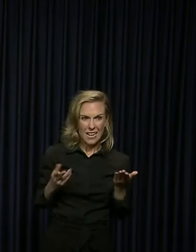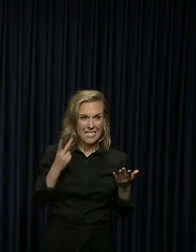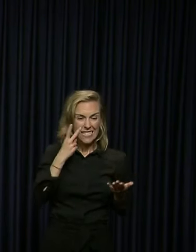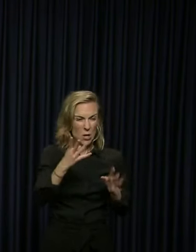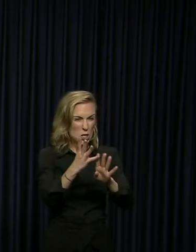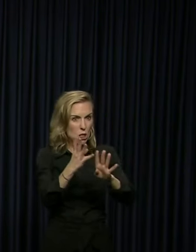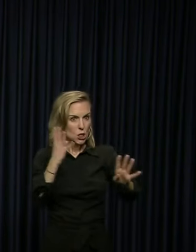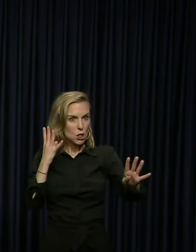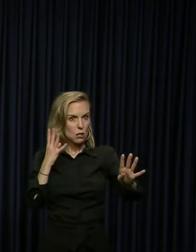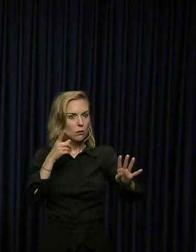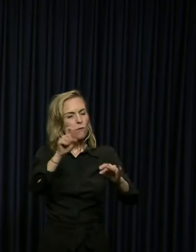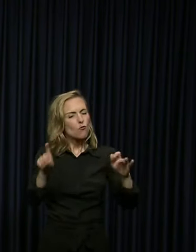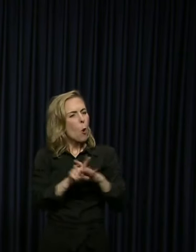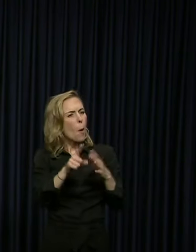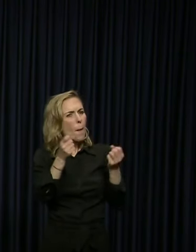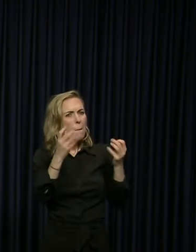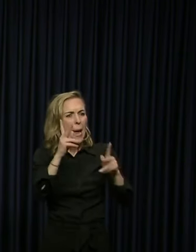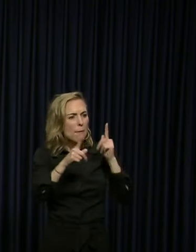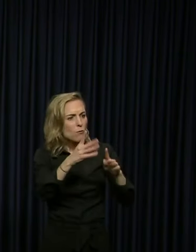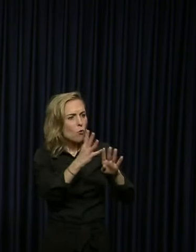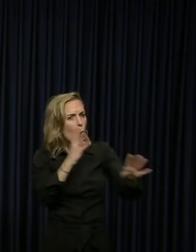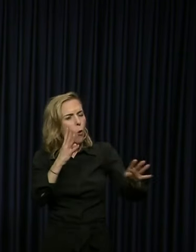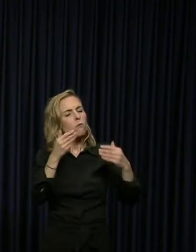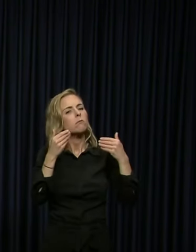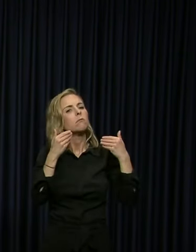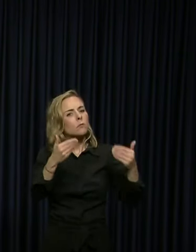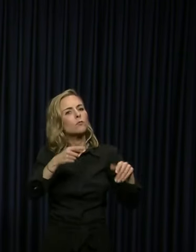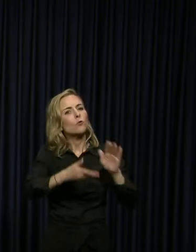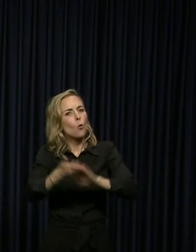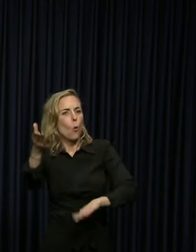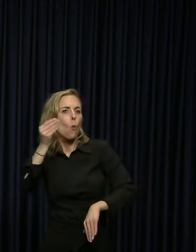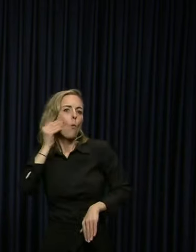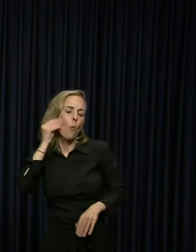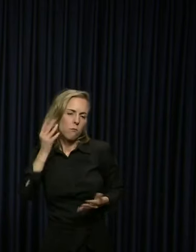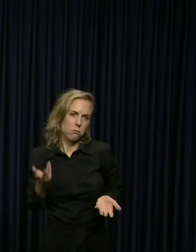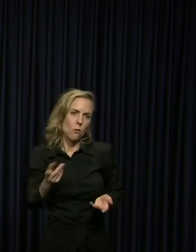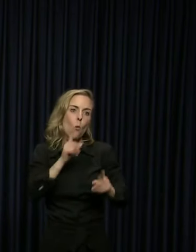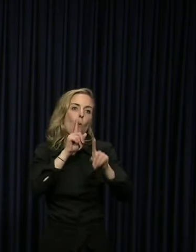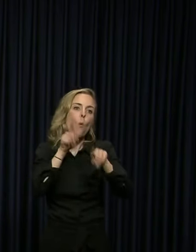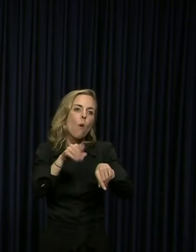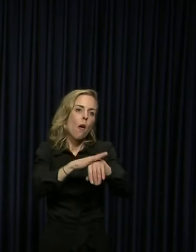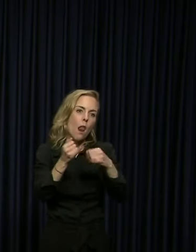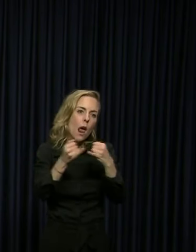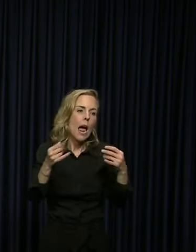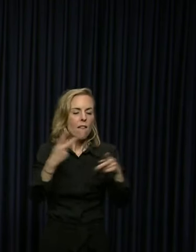YOU. IT'S ACTUALLY HURTING YOU. BASED ON EVERYTHING YOU WOULD BE TOUCHING IN A GROCERY STORE OR